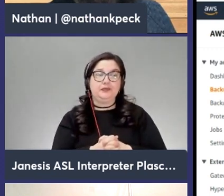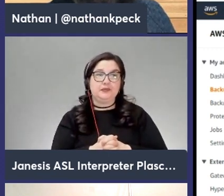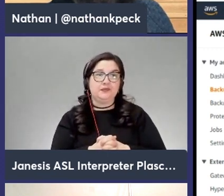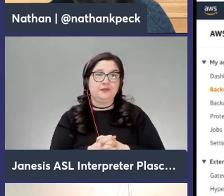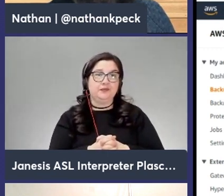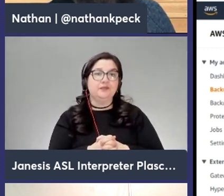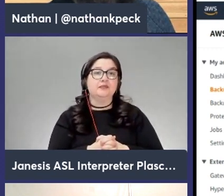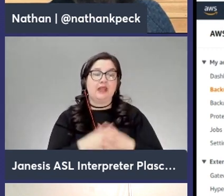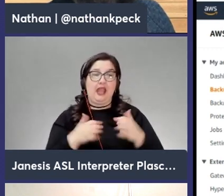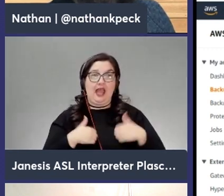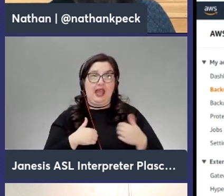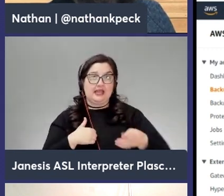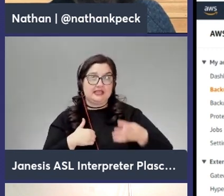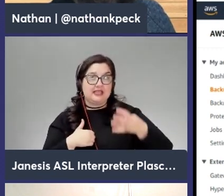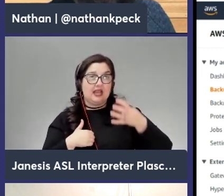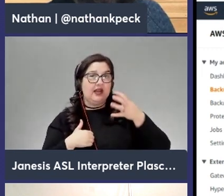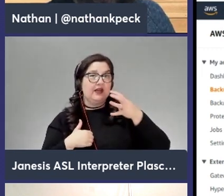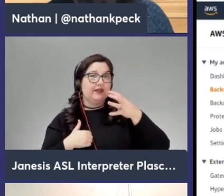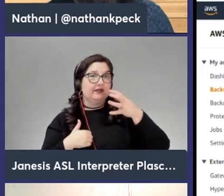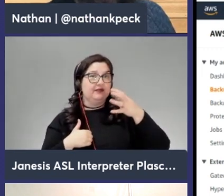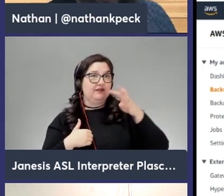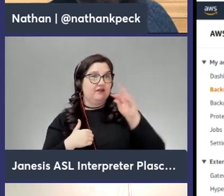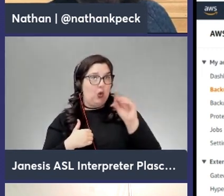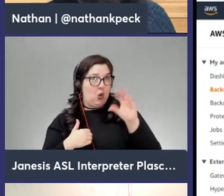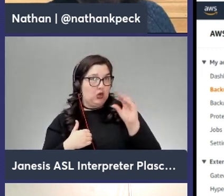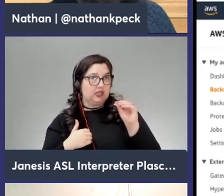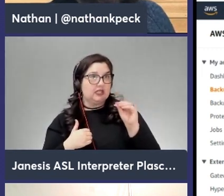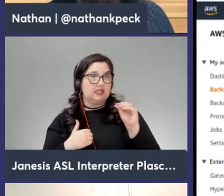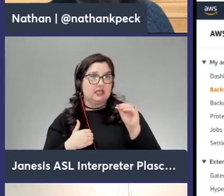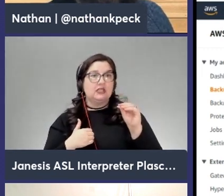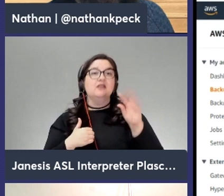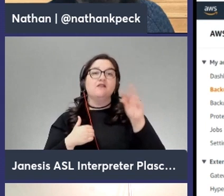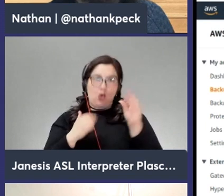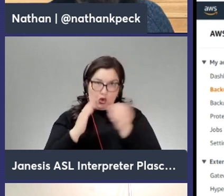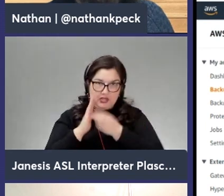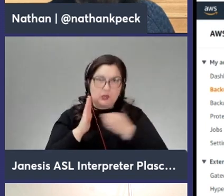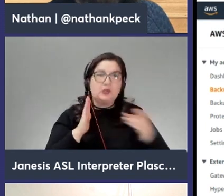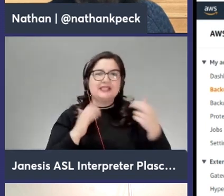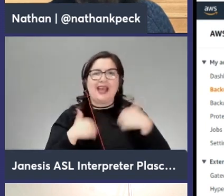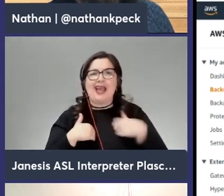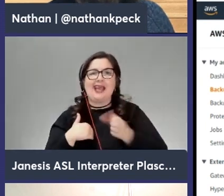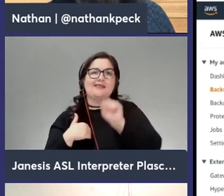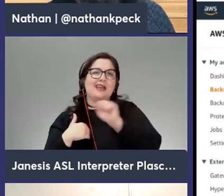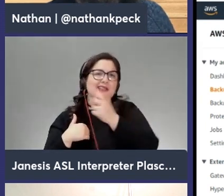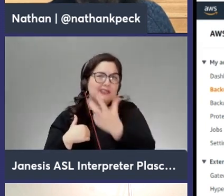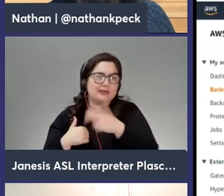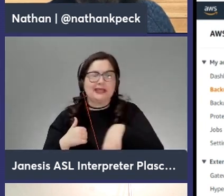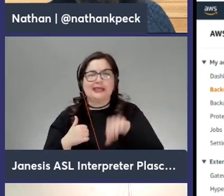I have 40 resources in this backup vault, I have a lot of S3 buckets, and I have one EBS snapshot in this backup vault.